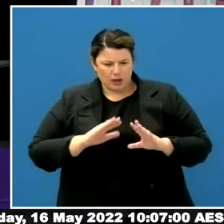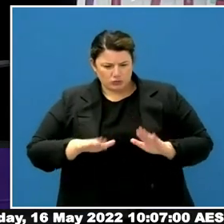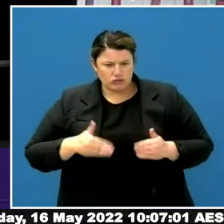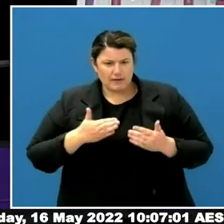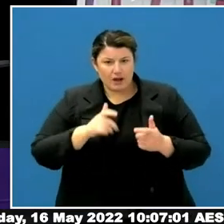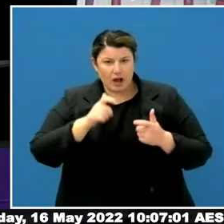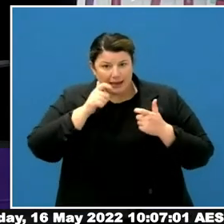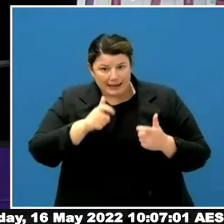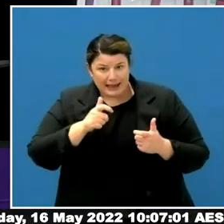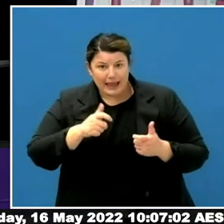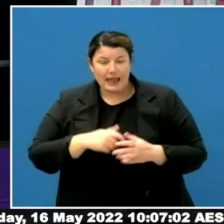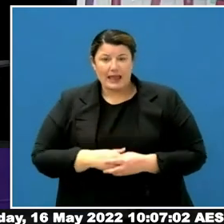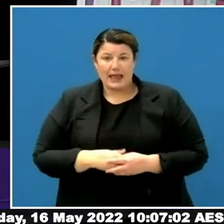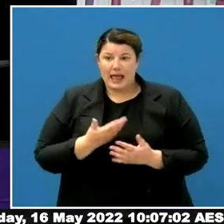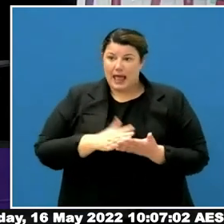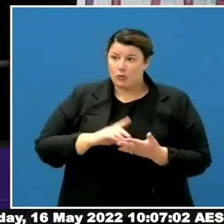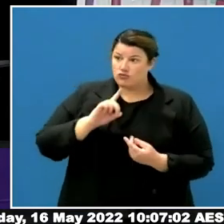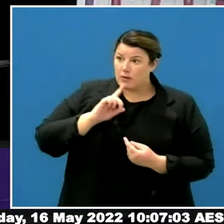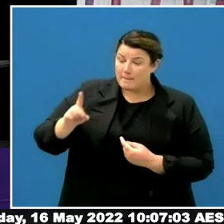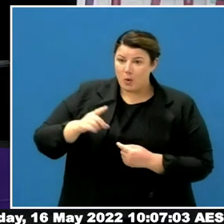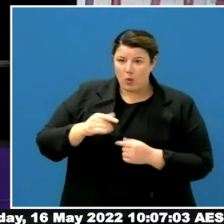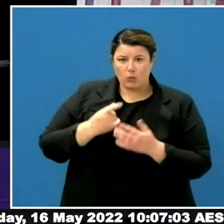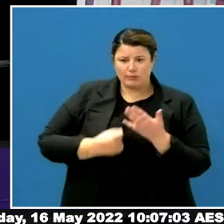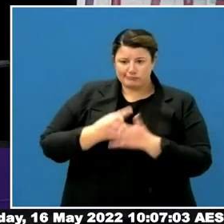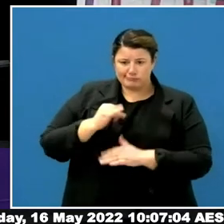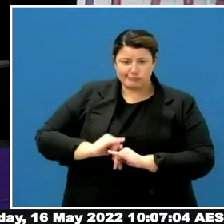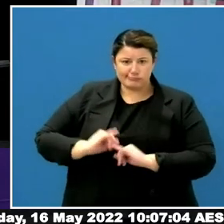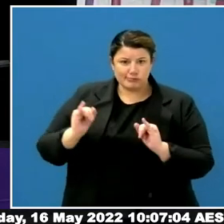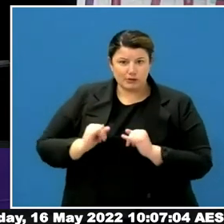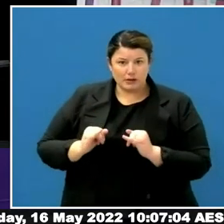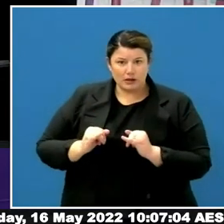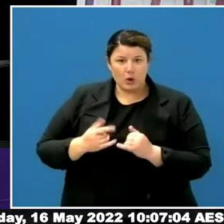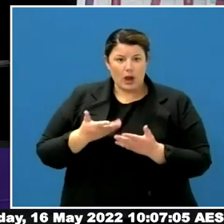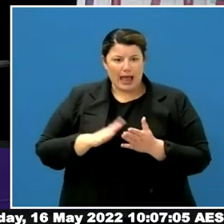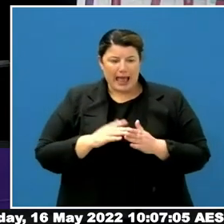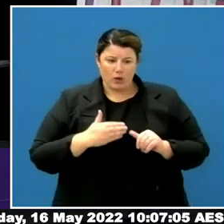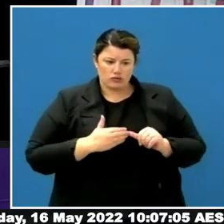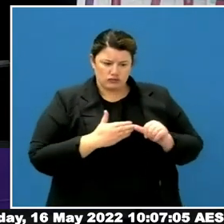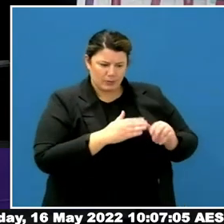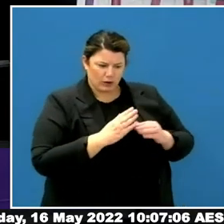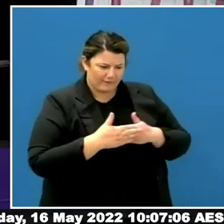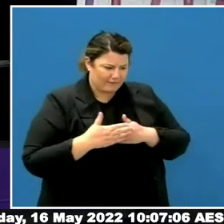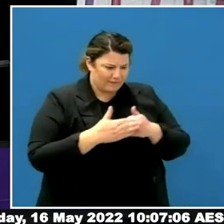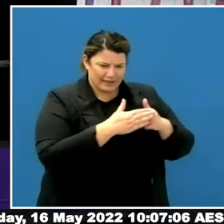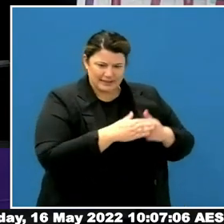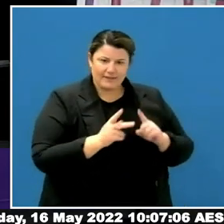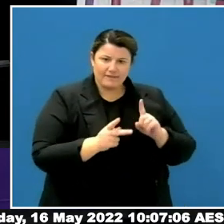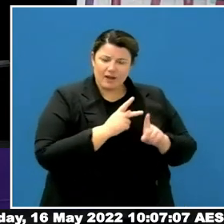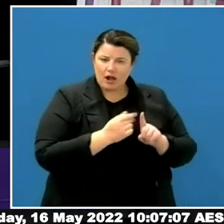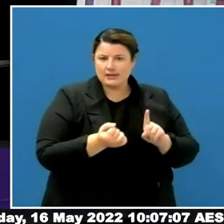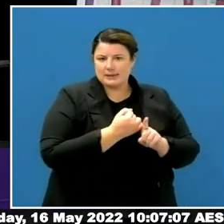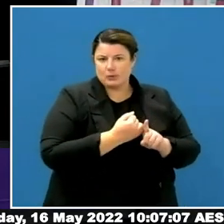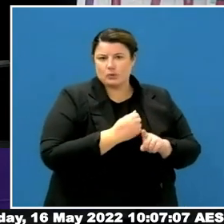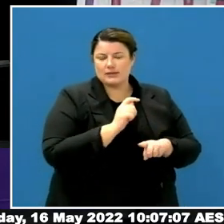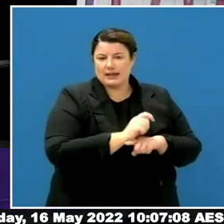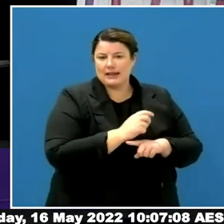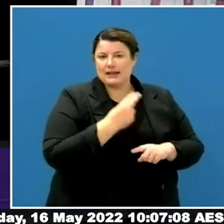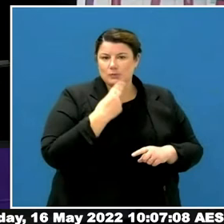preventing, reporting, investigating or responding to violence, abuse, neglect and exploitation of people with disability.